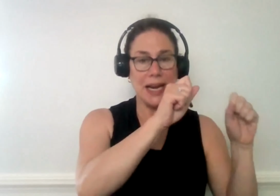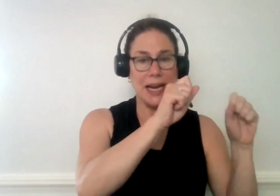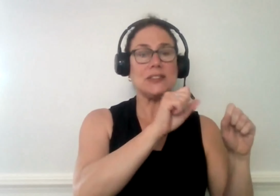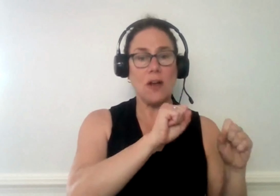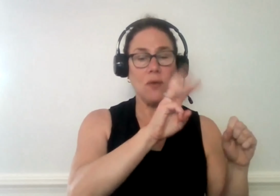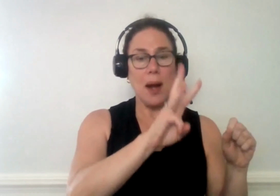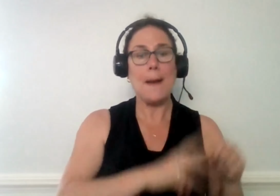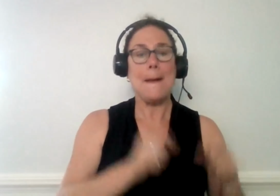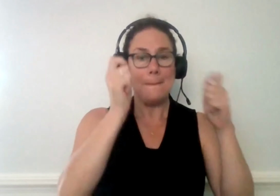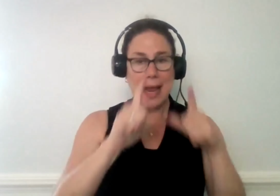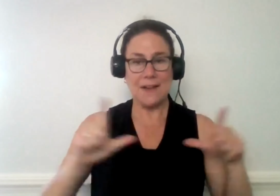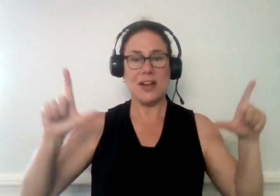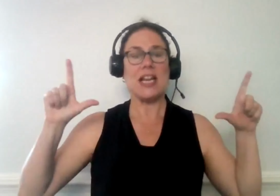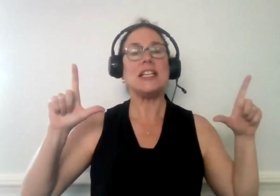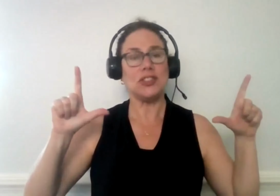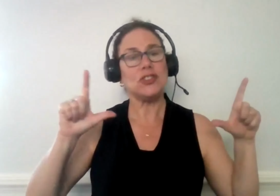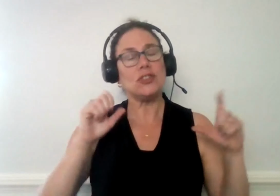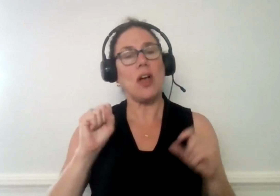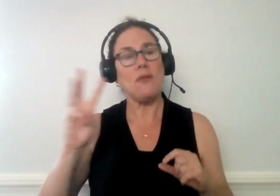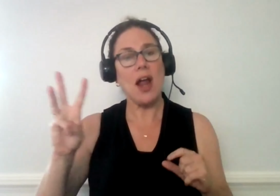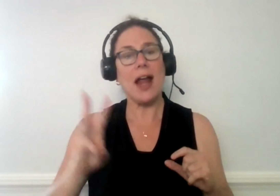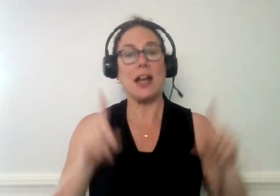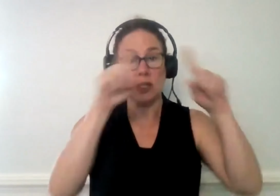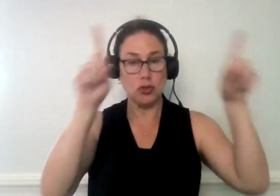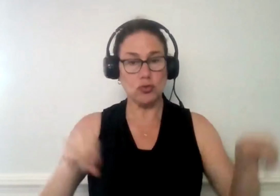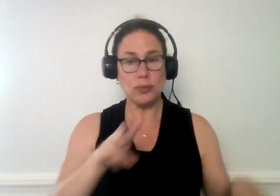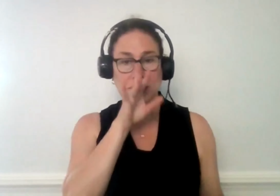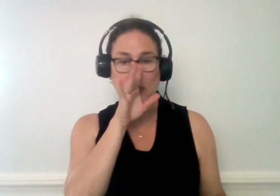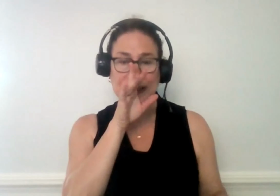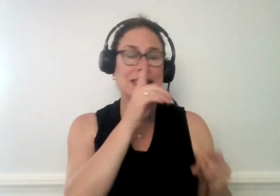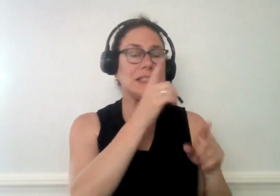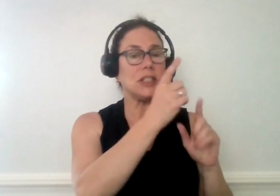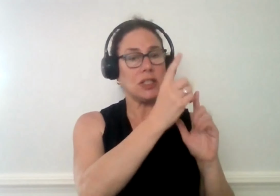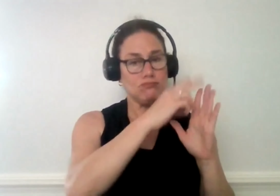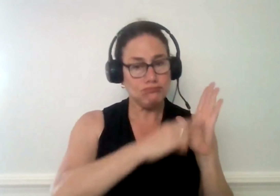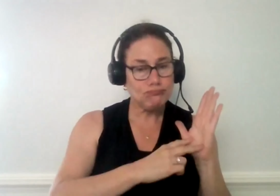and a screen-reading software.